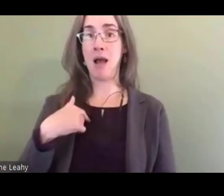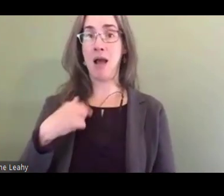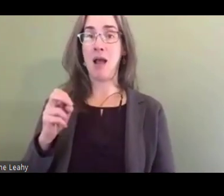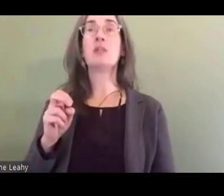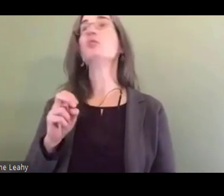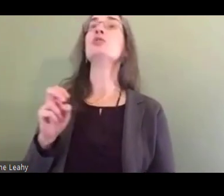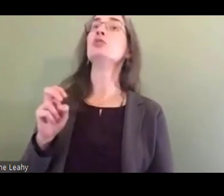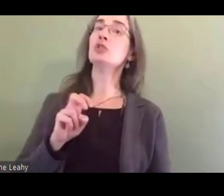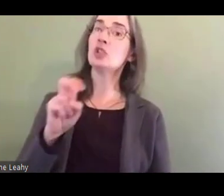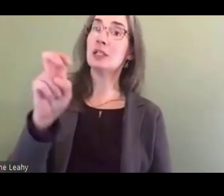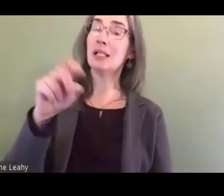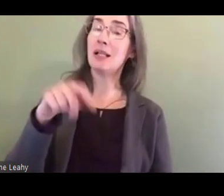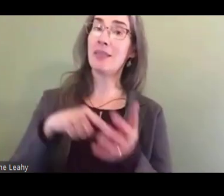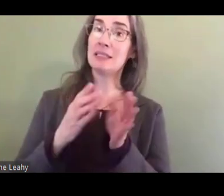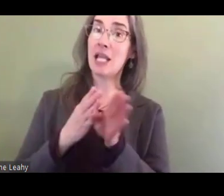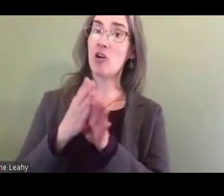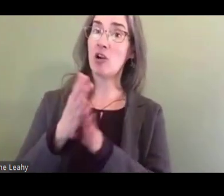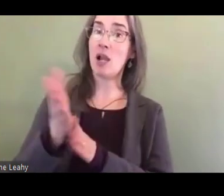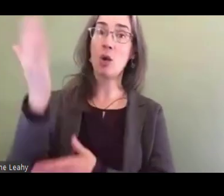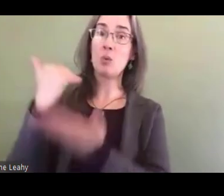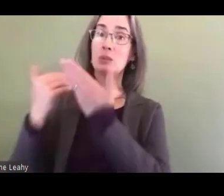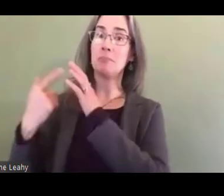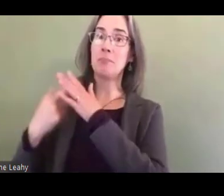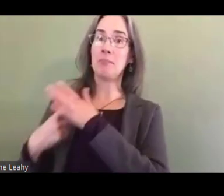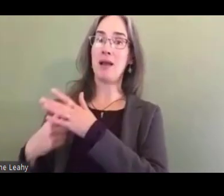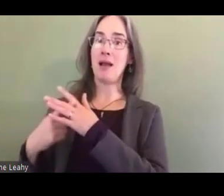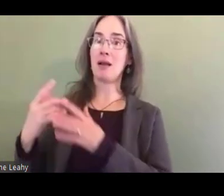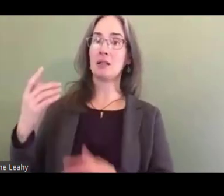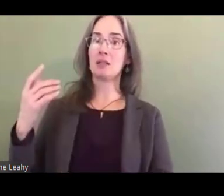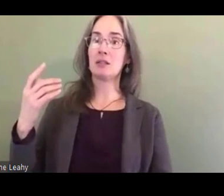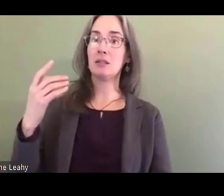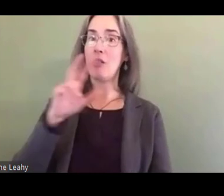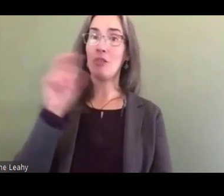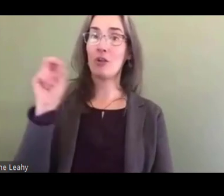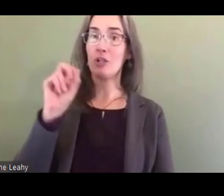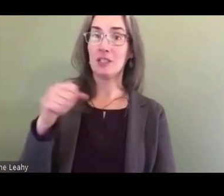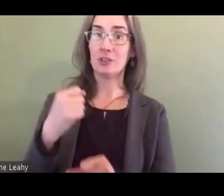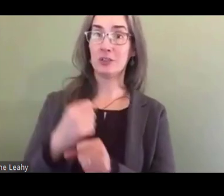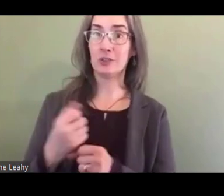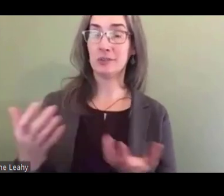And my journey in this area goes back 30 years.